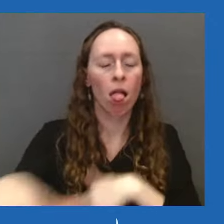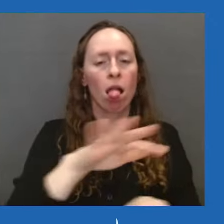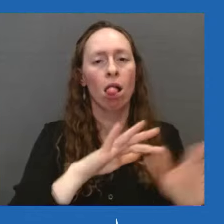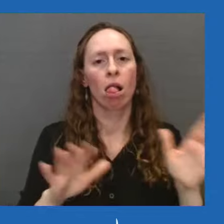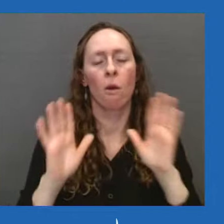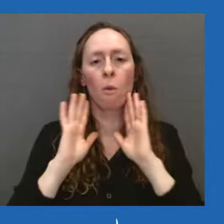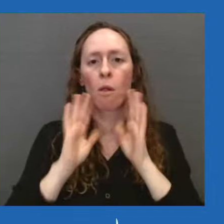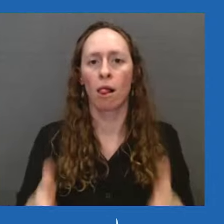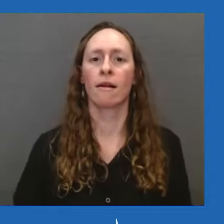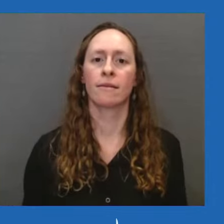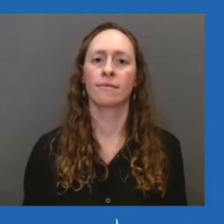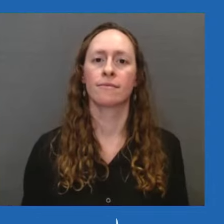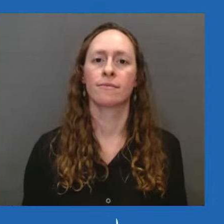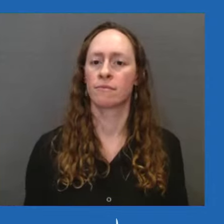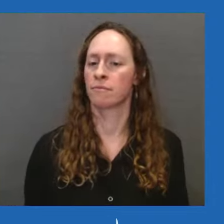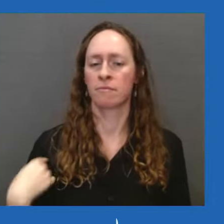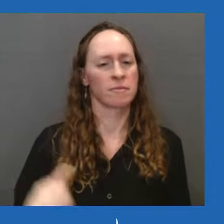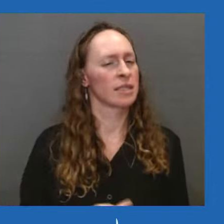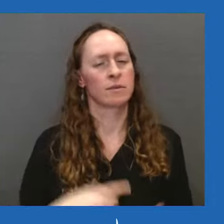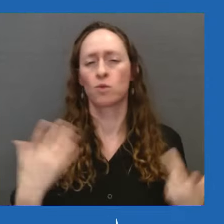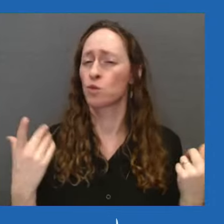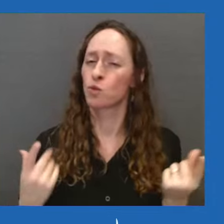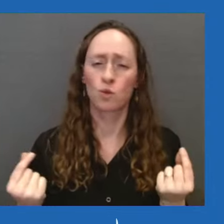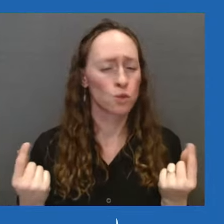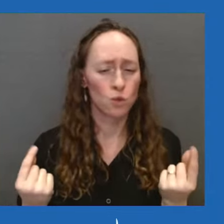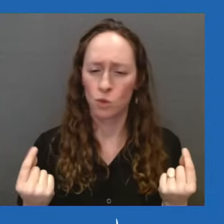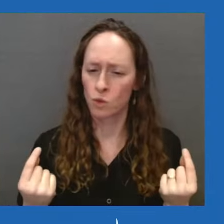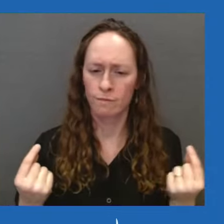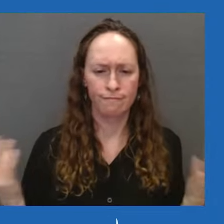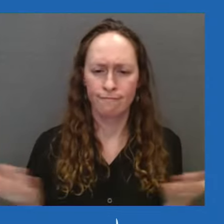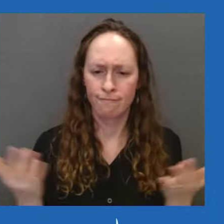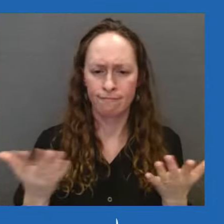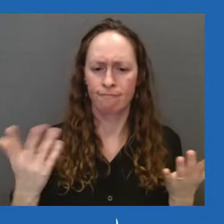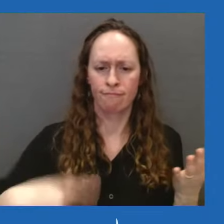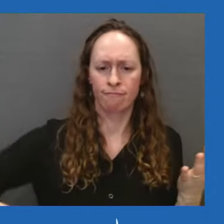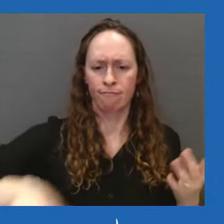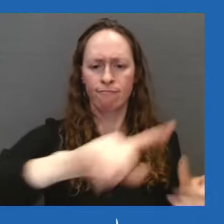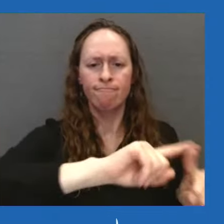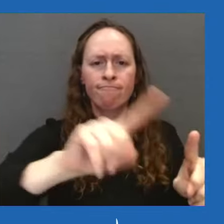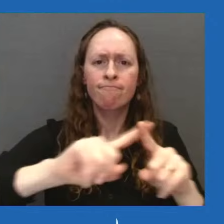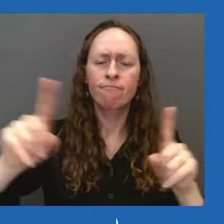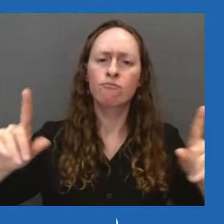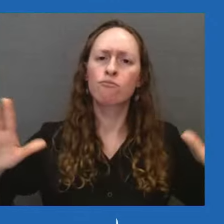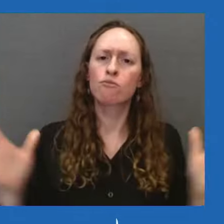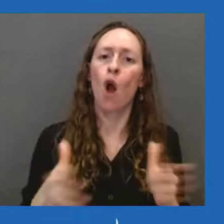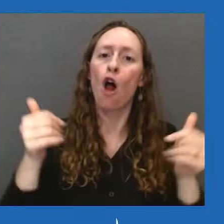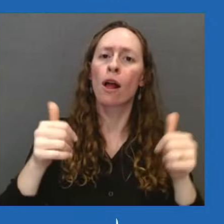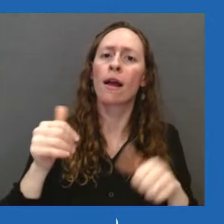mid-sized meat and poultry processors. The big guys don't like it. But guess what? You have a guaranteed access.